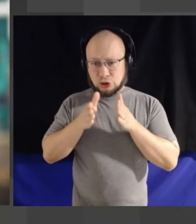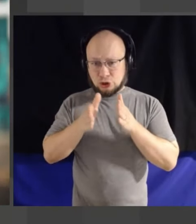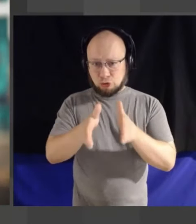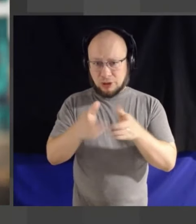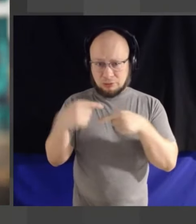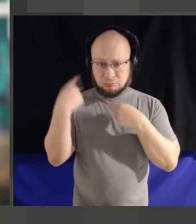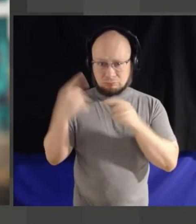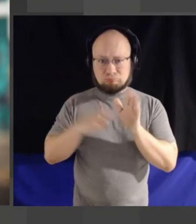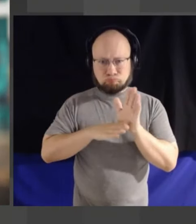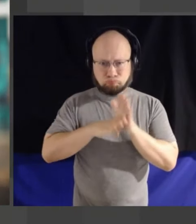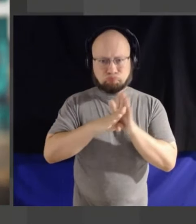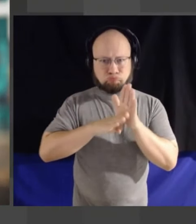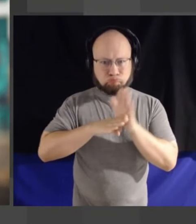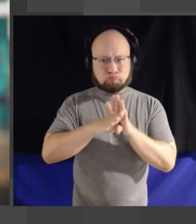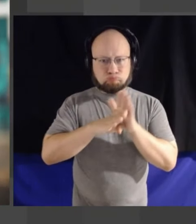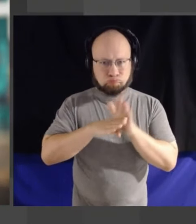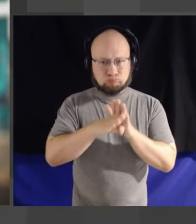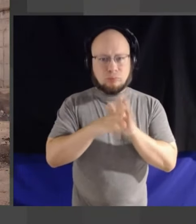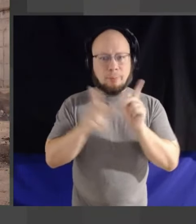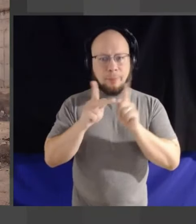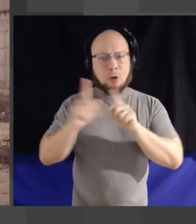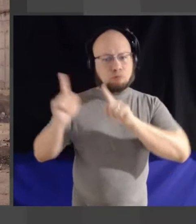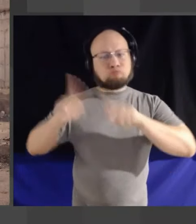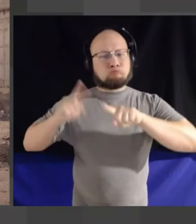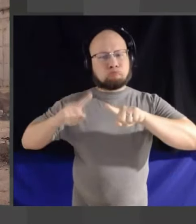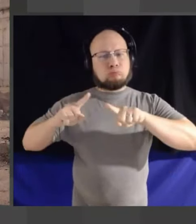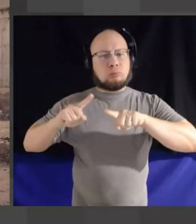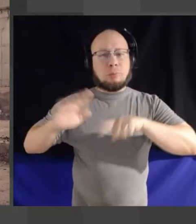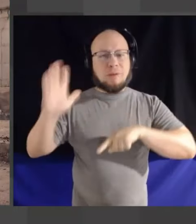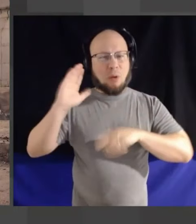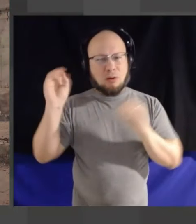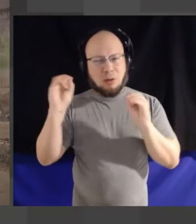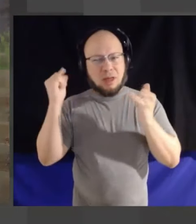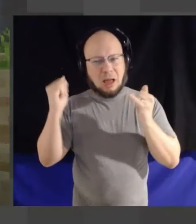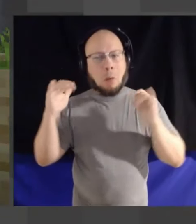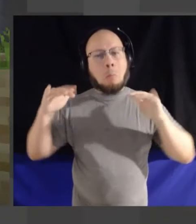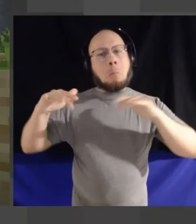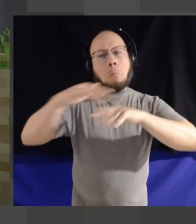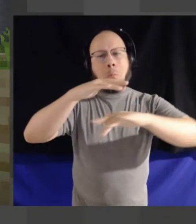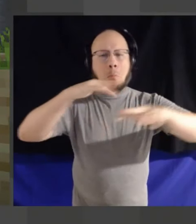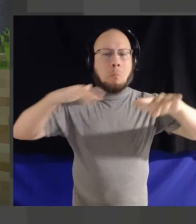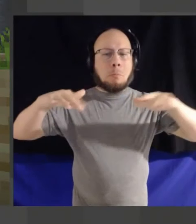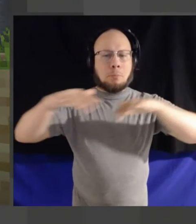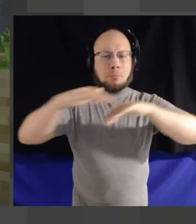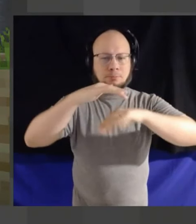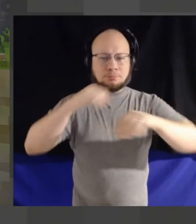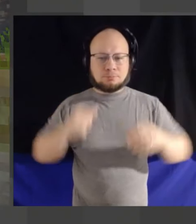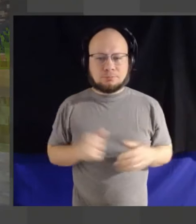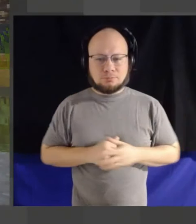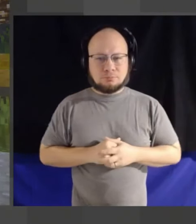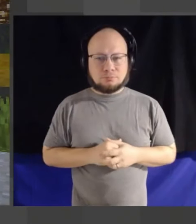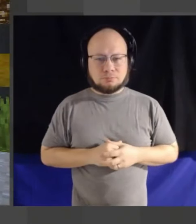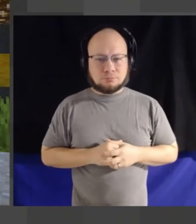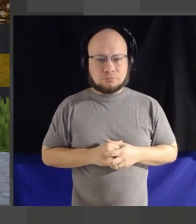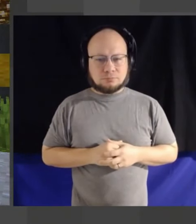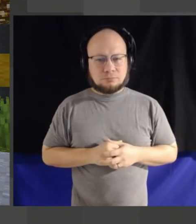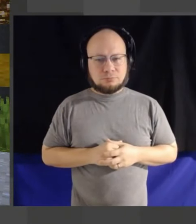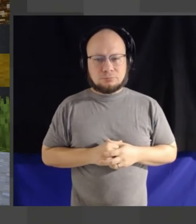THE STREETS HAVE BECOME MORE DEVELOPED AND IS NOW MORE